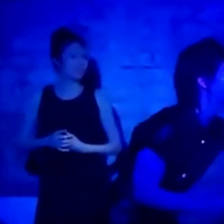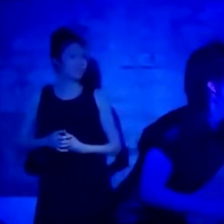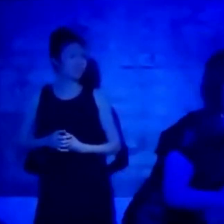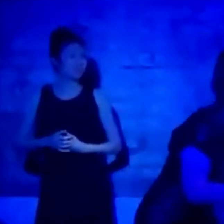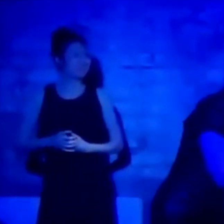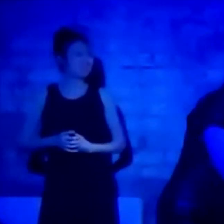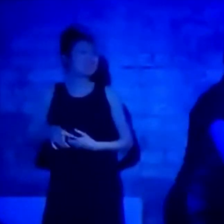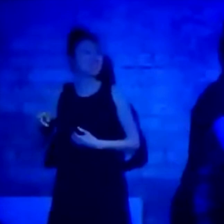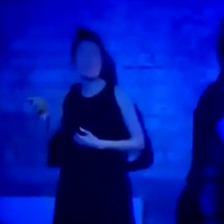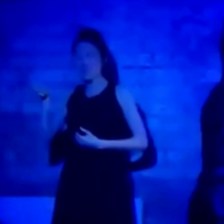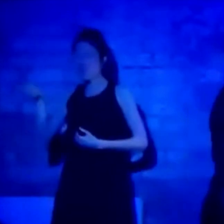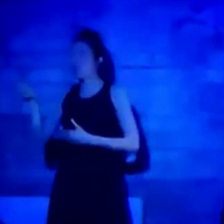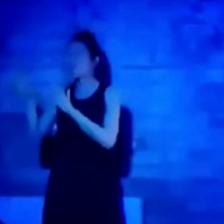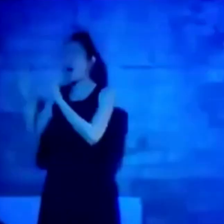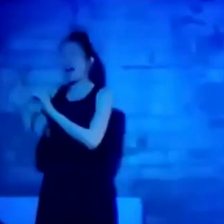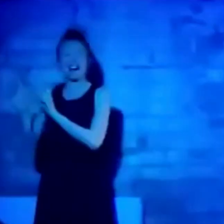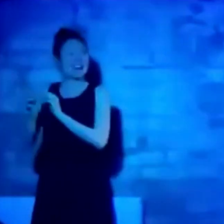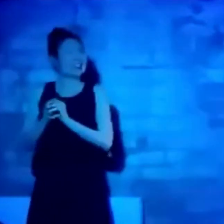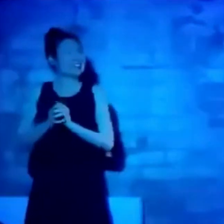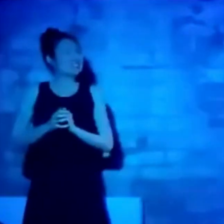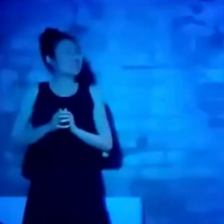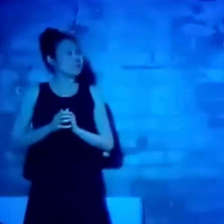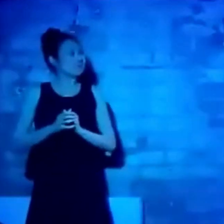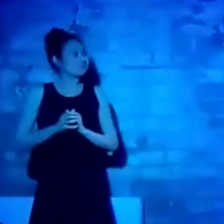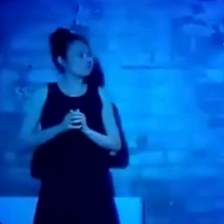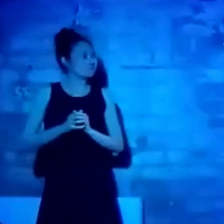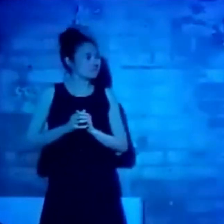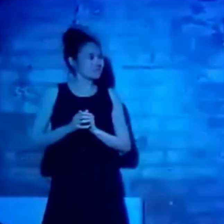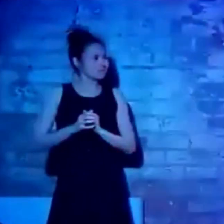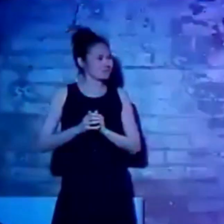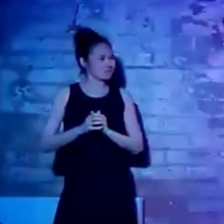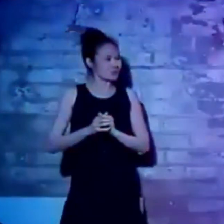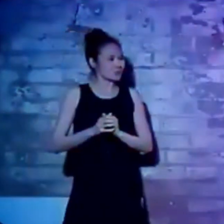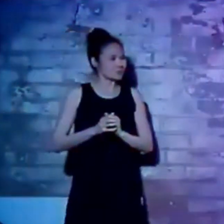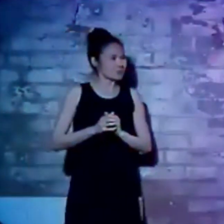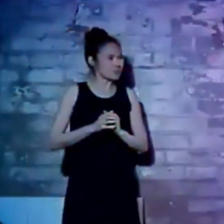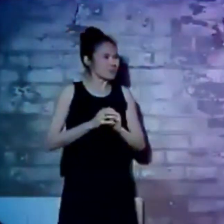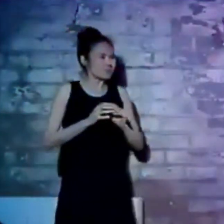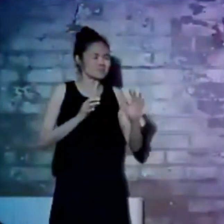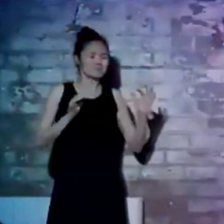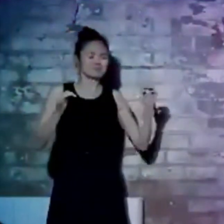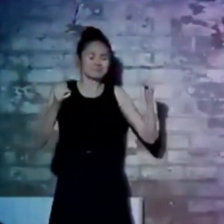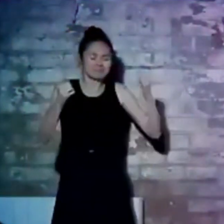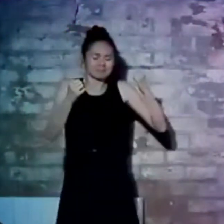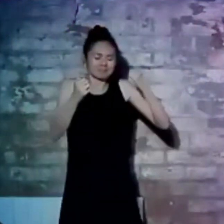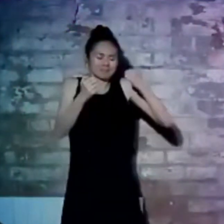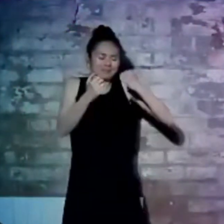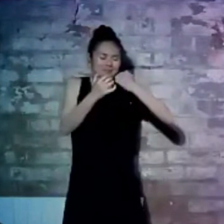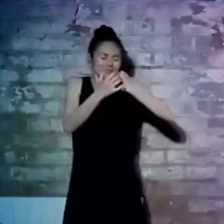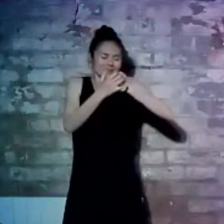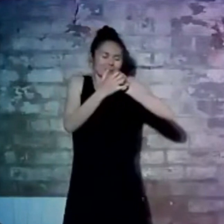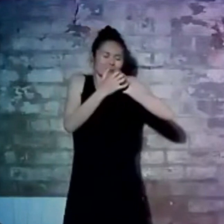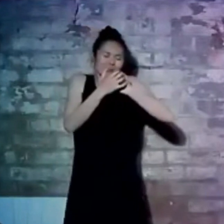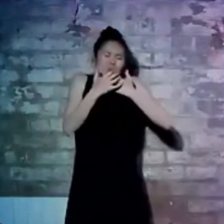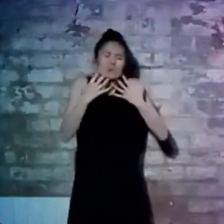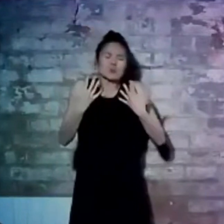Thus… Thou art… LAUGHTER O these arms of Achilles. So enraptured.